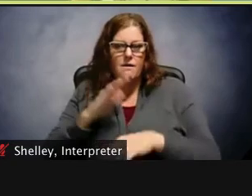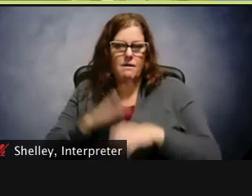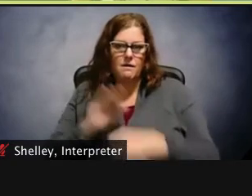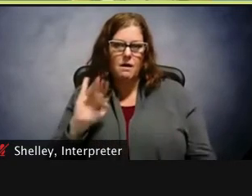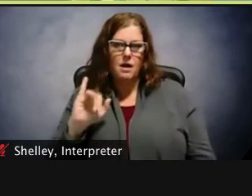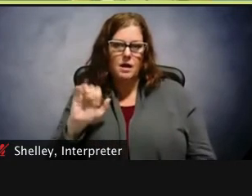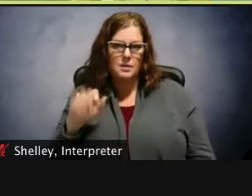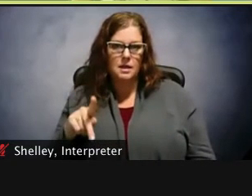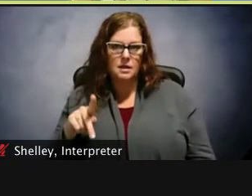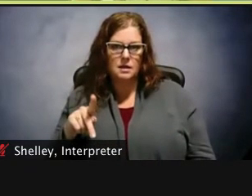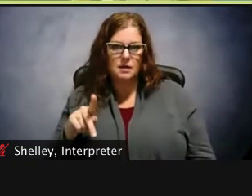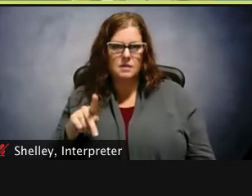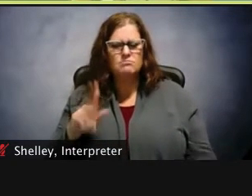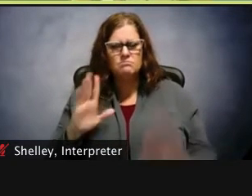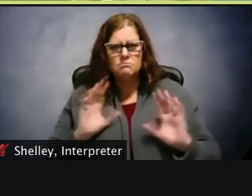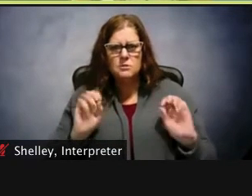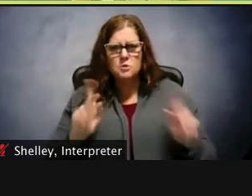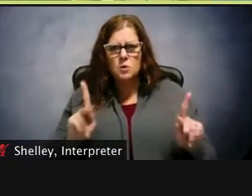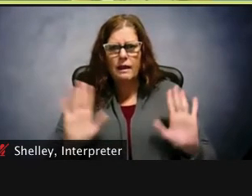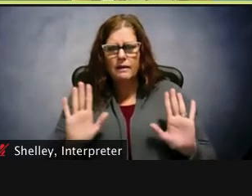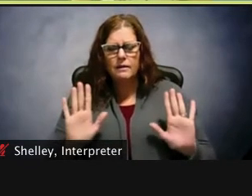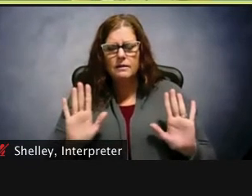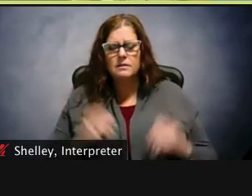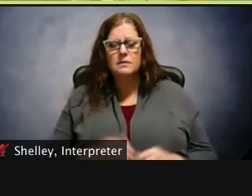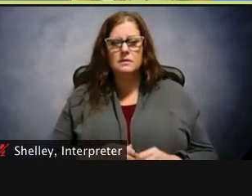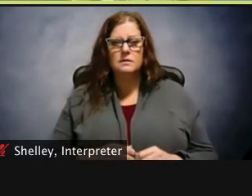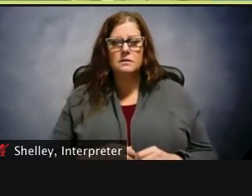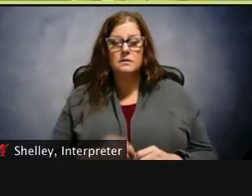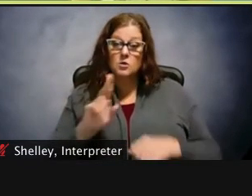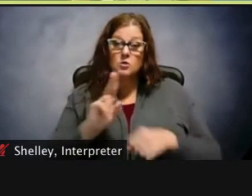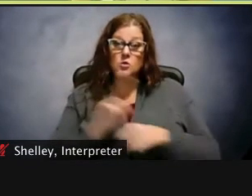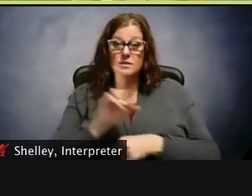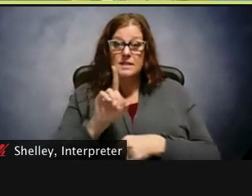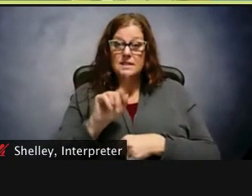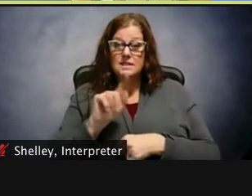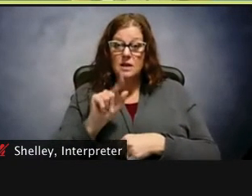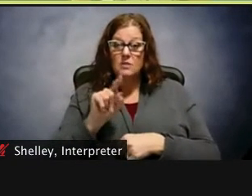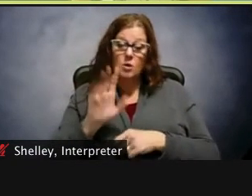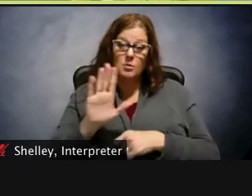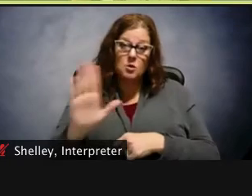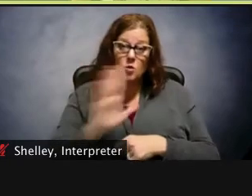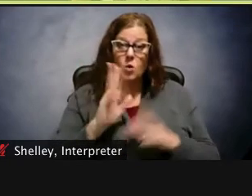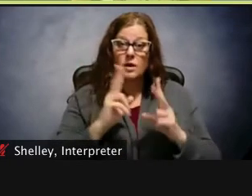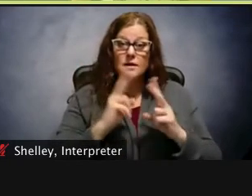But that's okay. You are using the data from your assessments and the communication plan